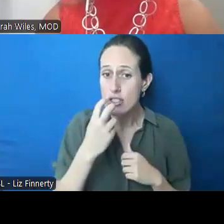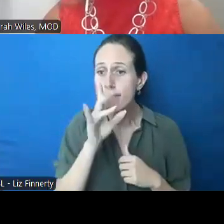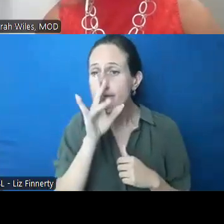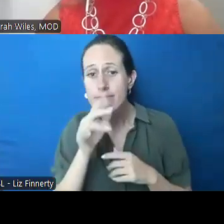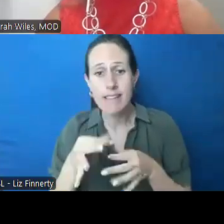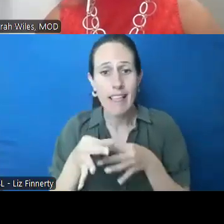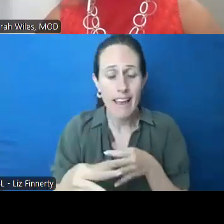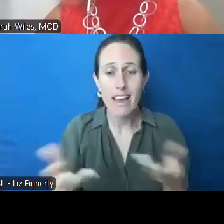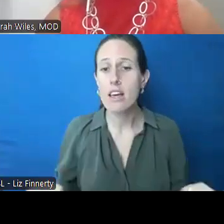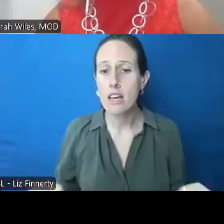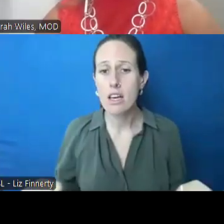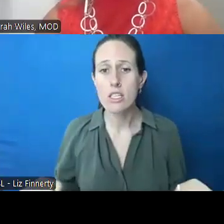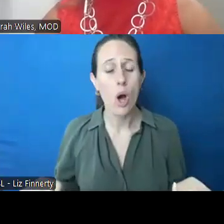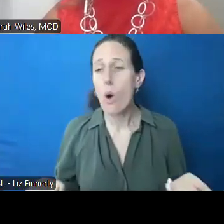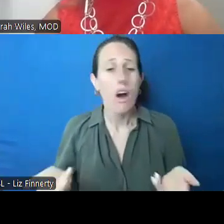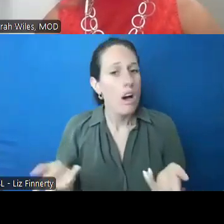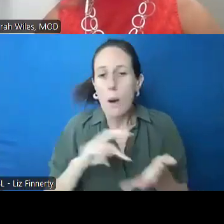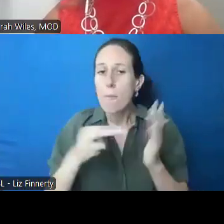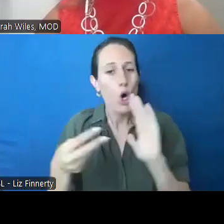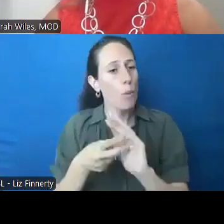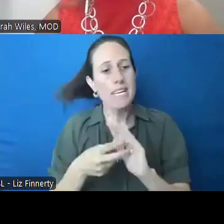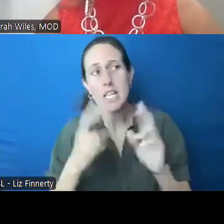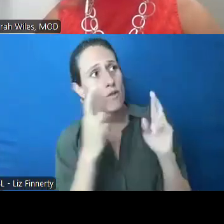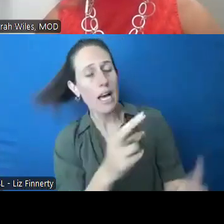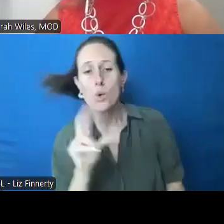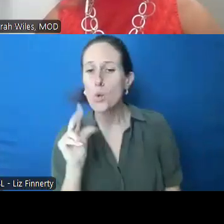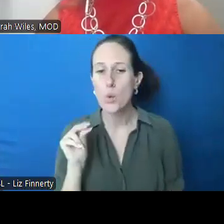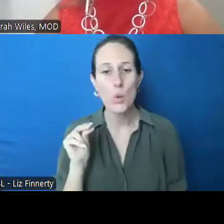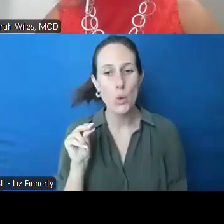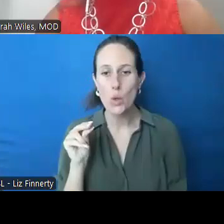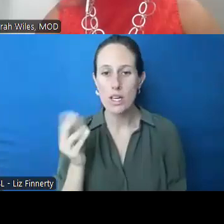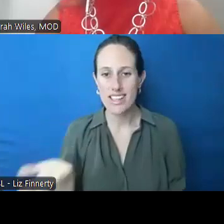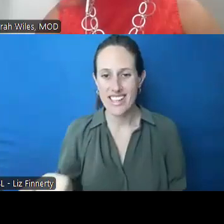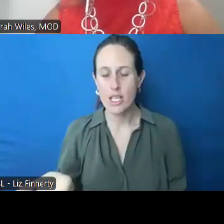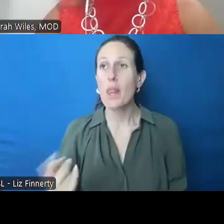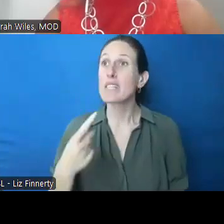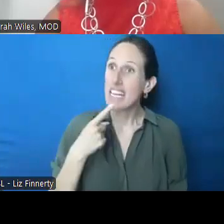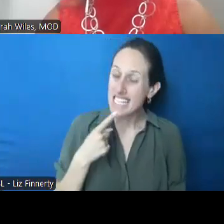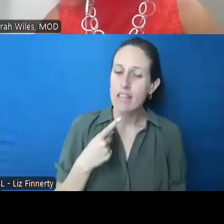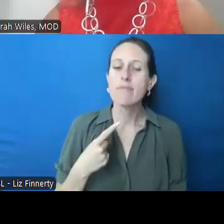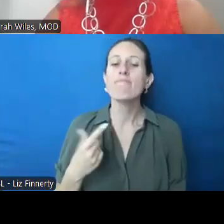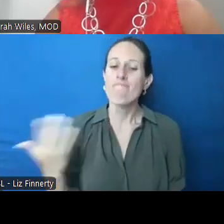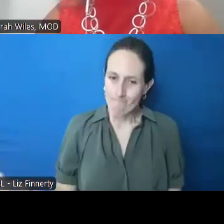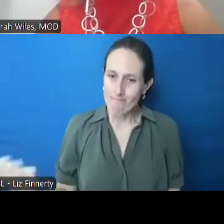so I was not being disrespectful. That's why I always say I was arrested not